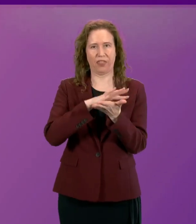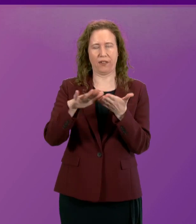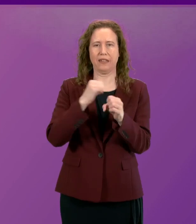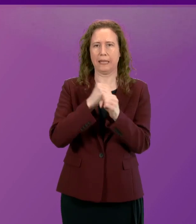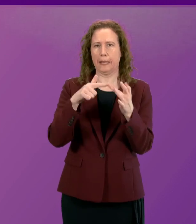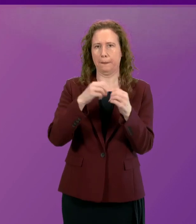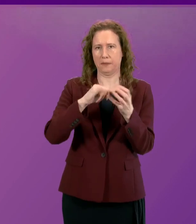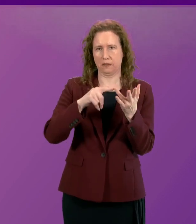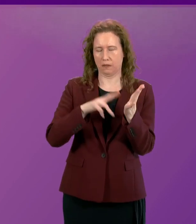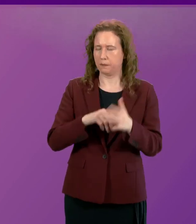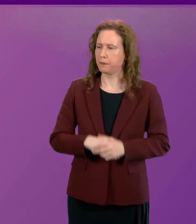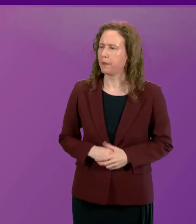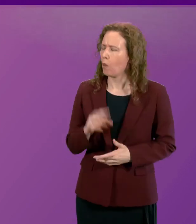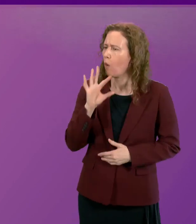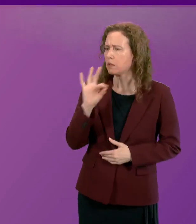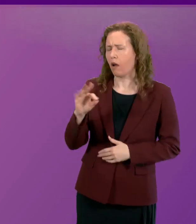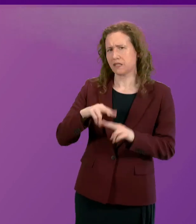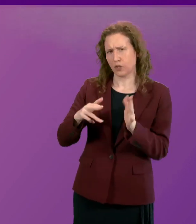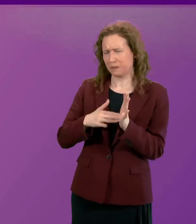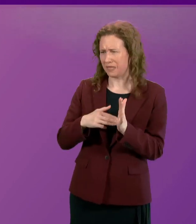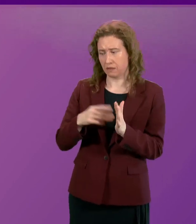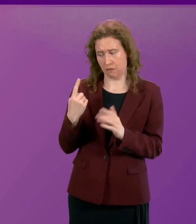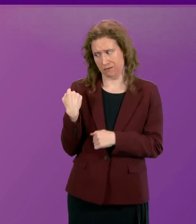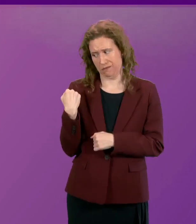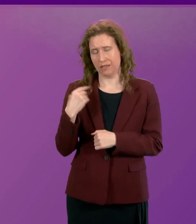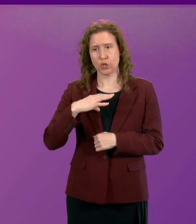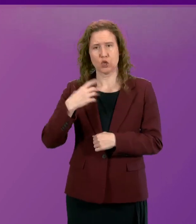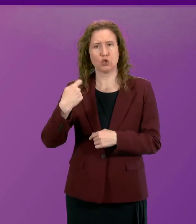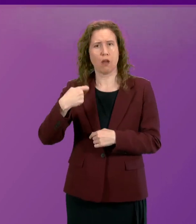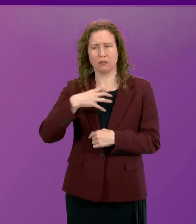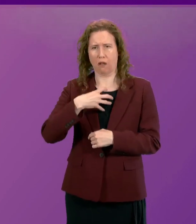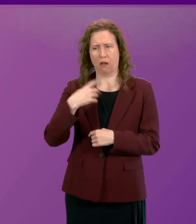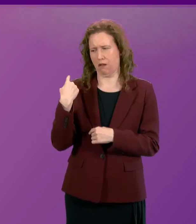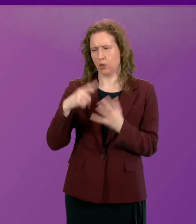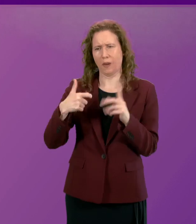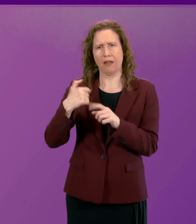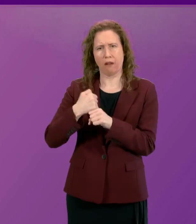To ask the First Minister what the impact on Scotland will be of the chancellor’s spending review 2025.